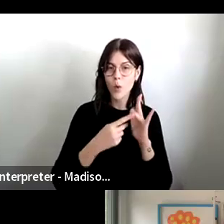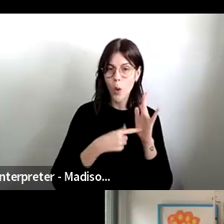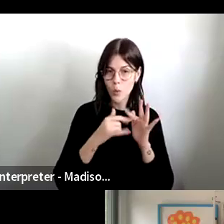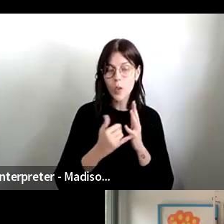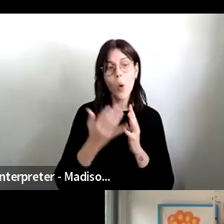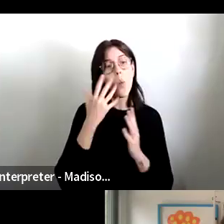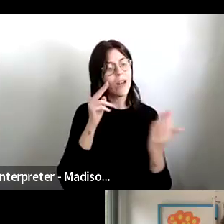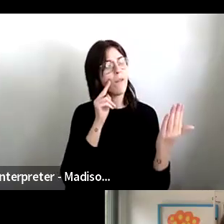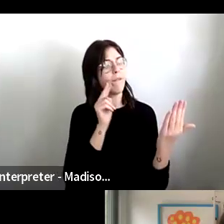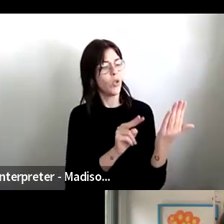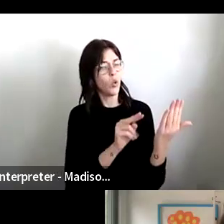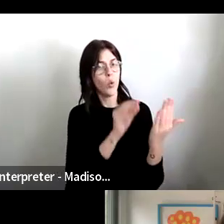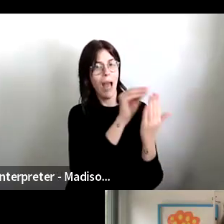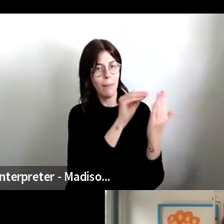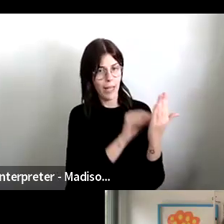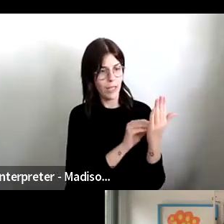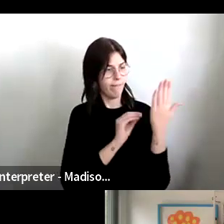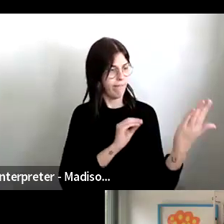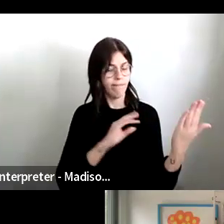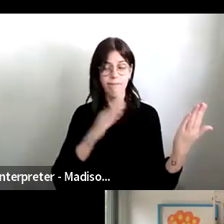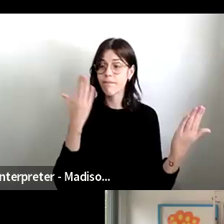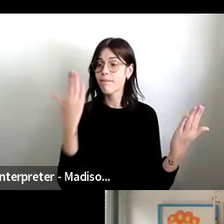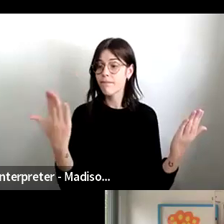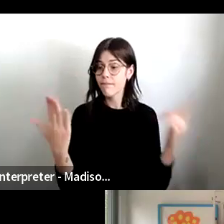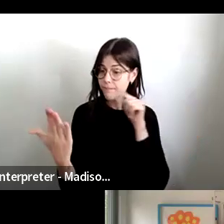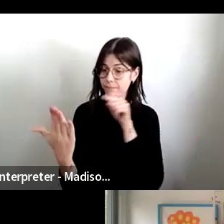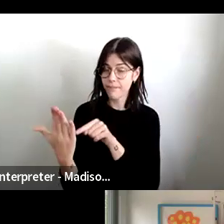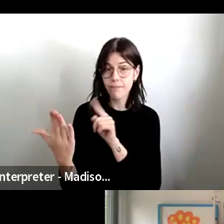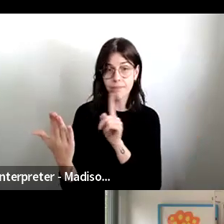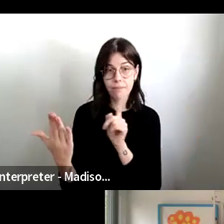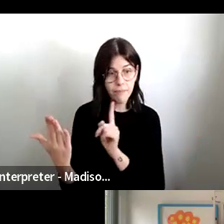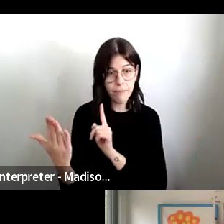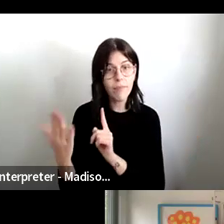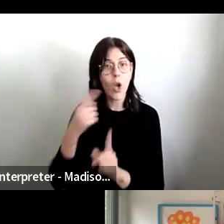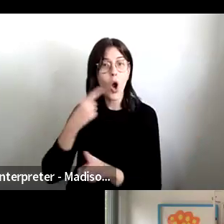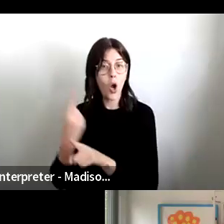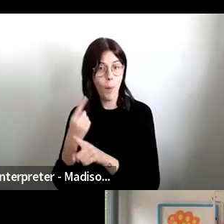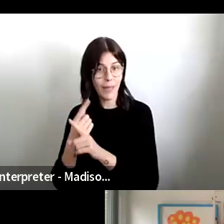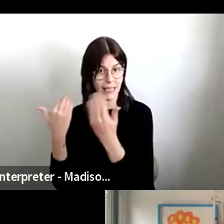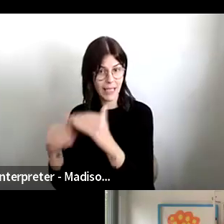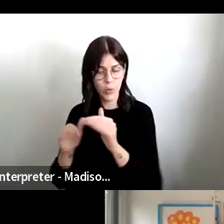you have the application one side and you have a comment section where you enter your scores on the